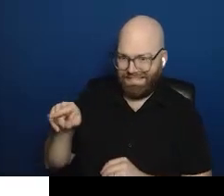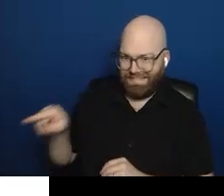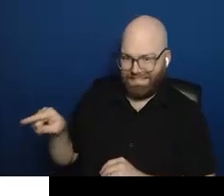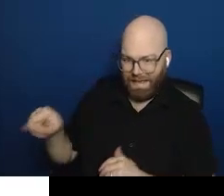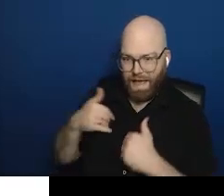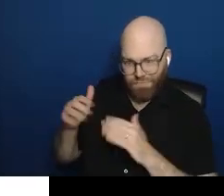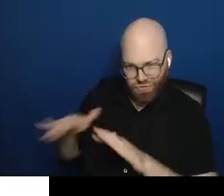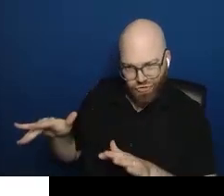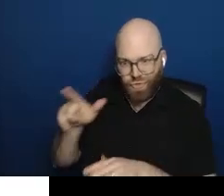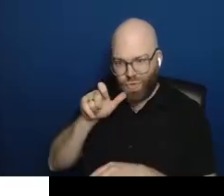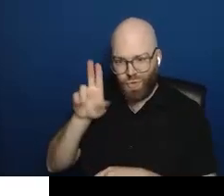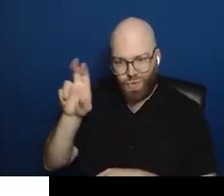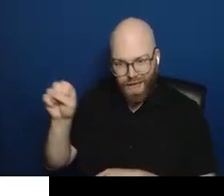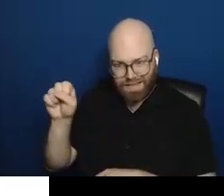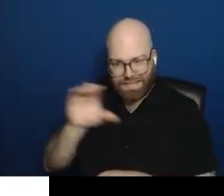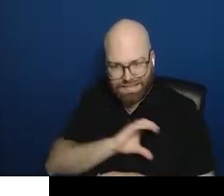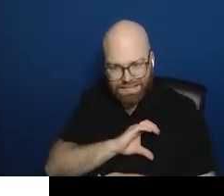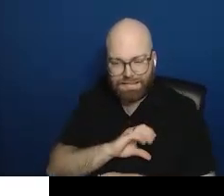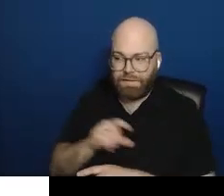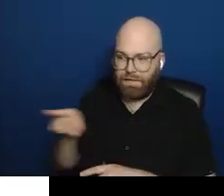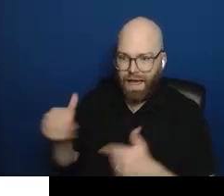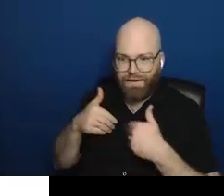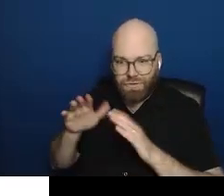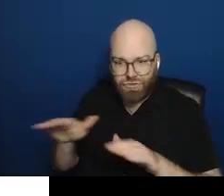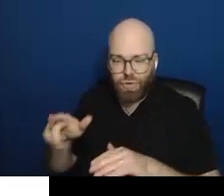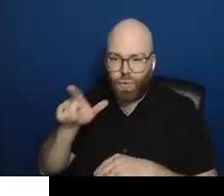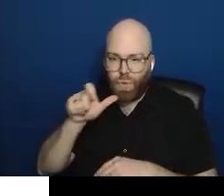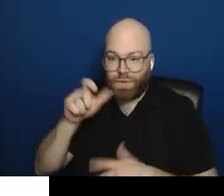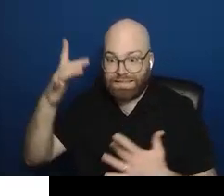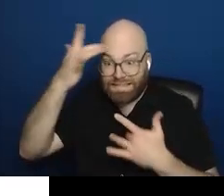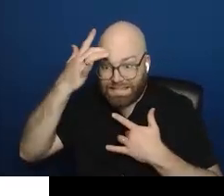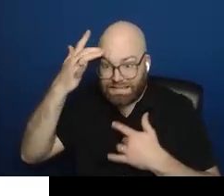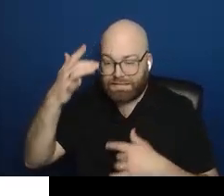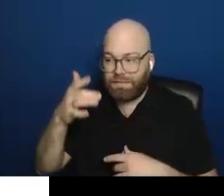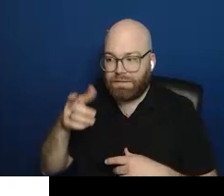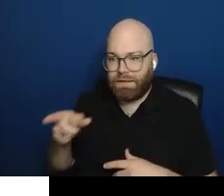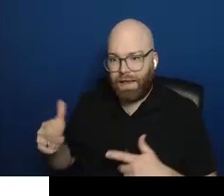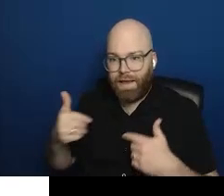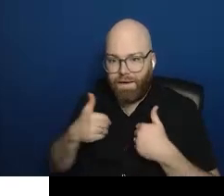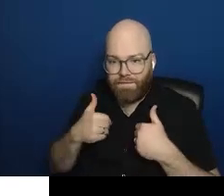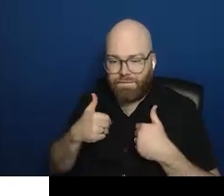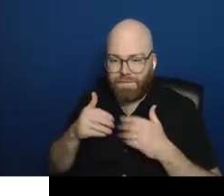citizens, children who have medical conditions, children who have, learning disabilities